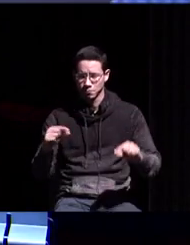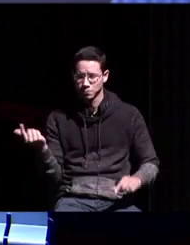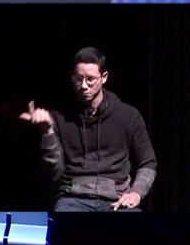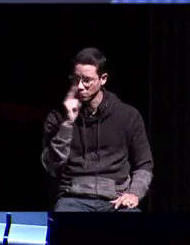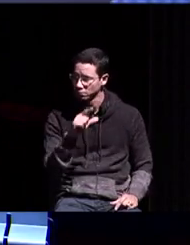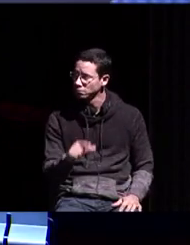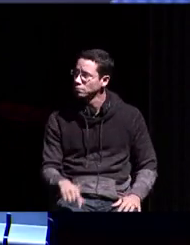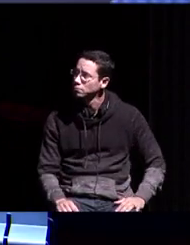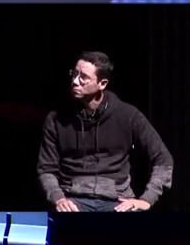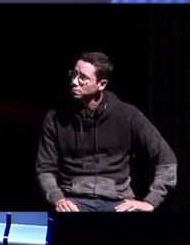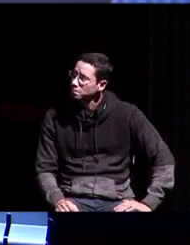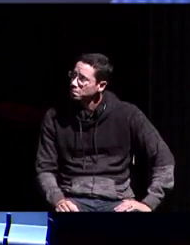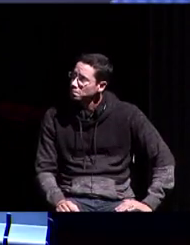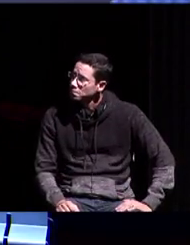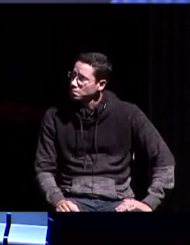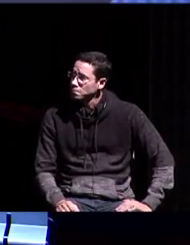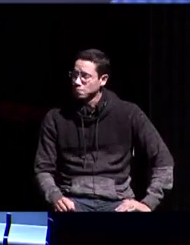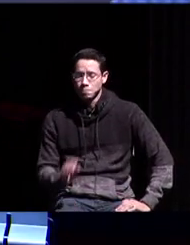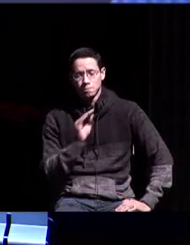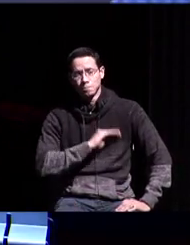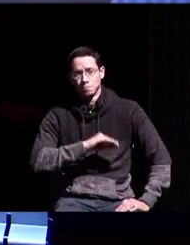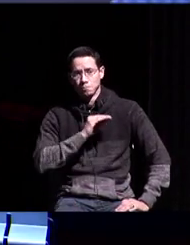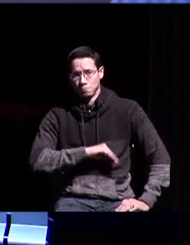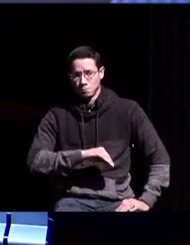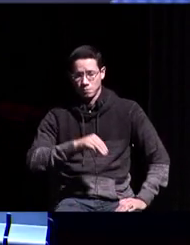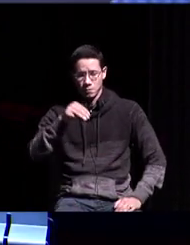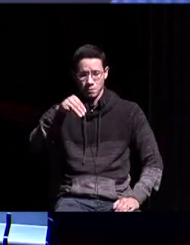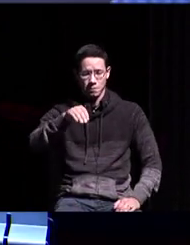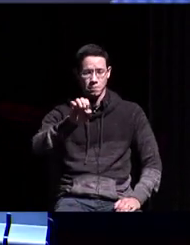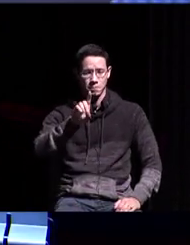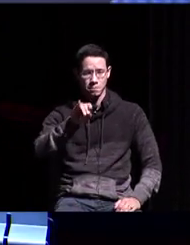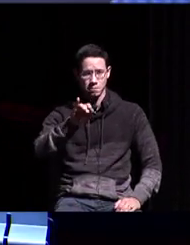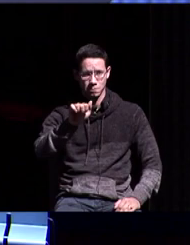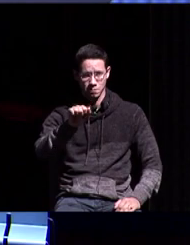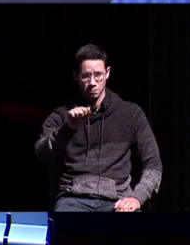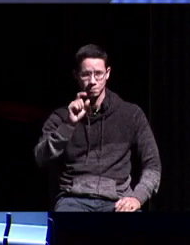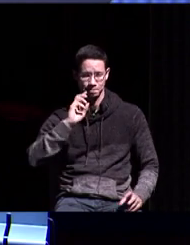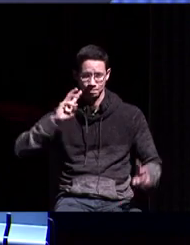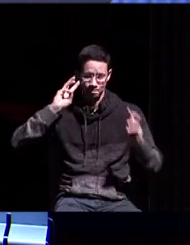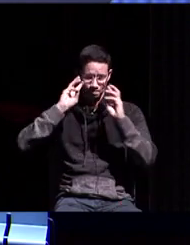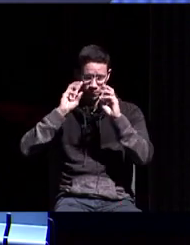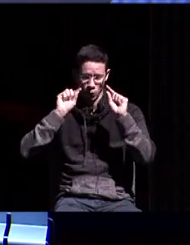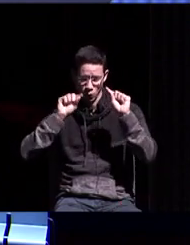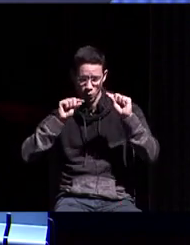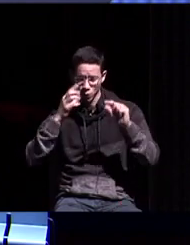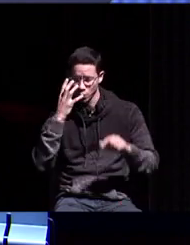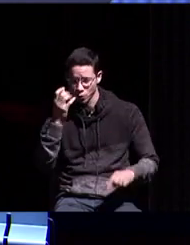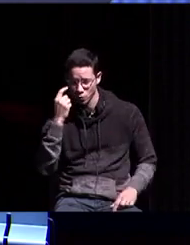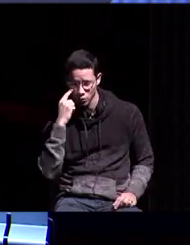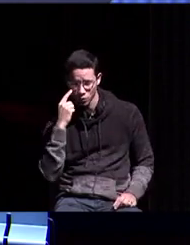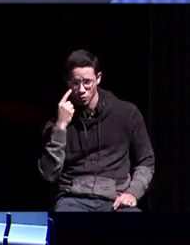Regarding the average compensation, it calls my attention because is a really low average compensation.